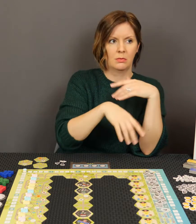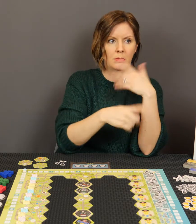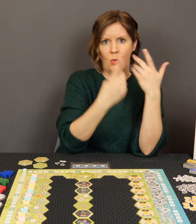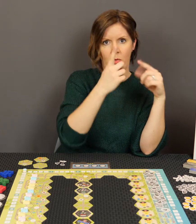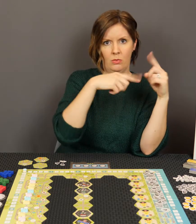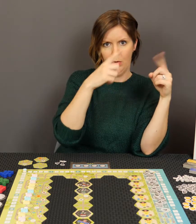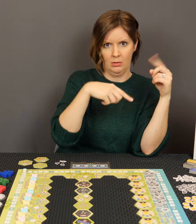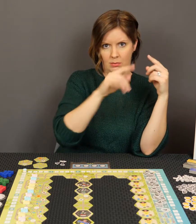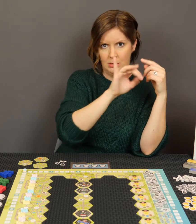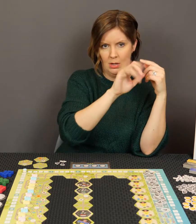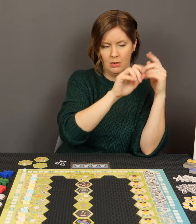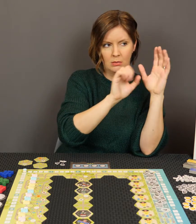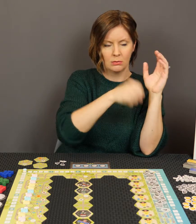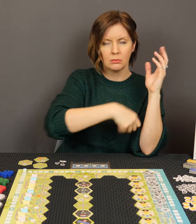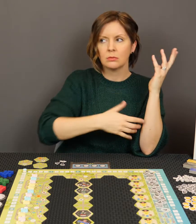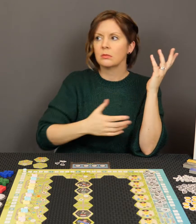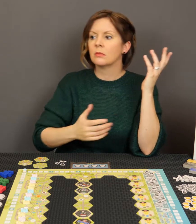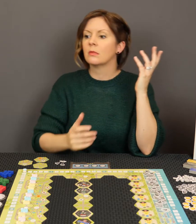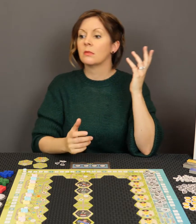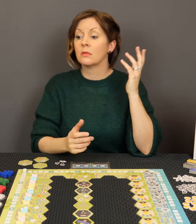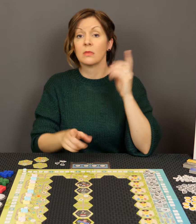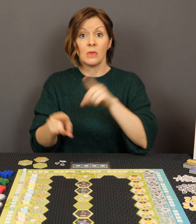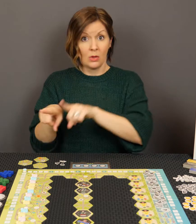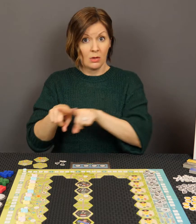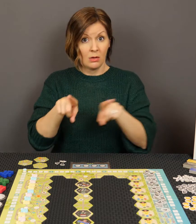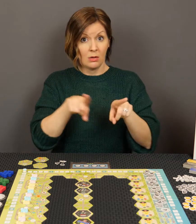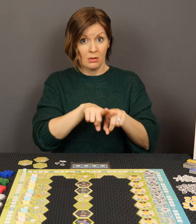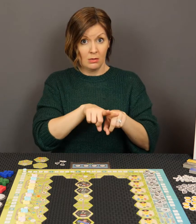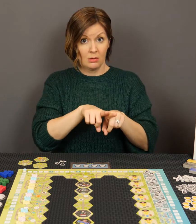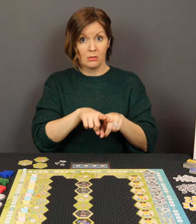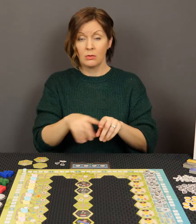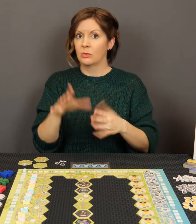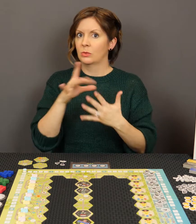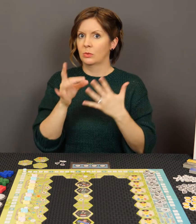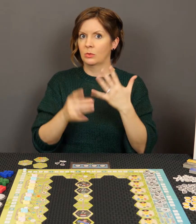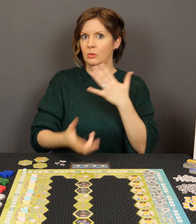(1 of the other random ones).